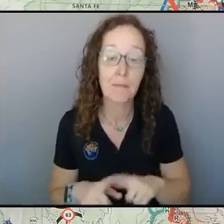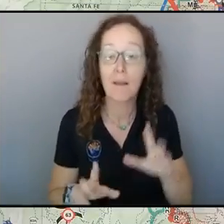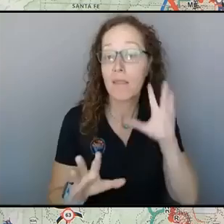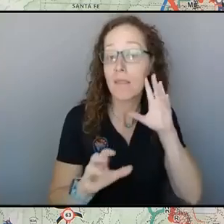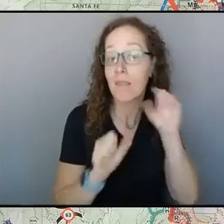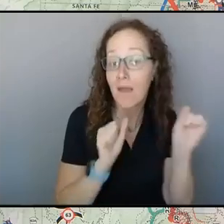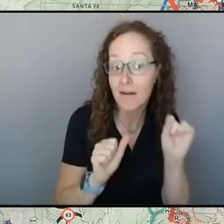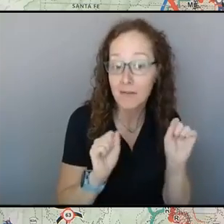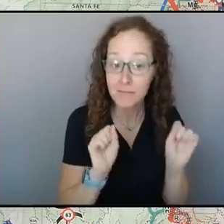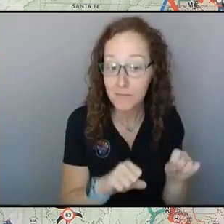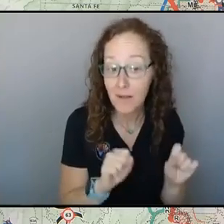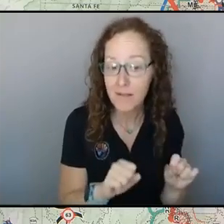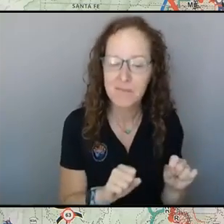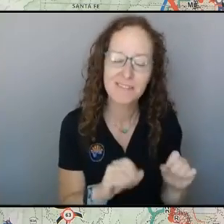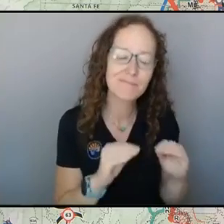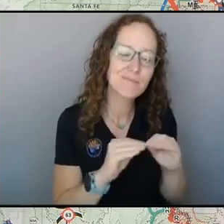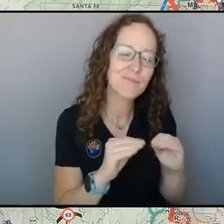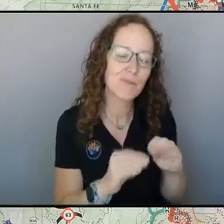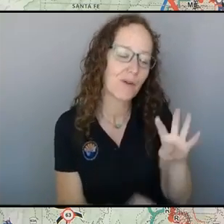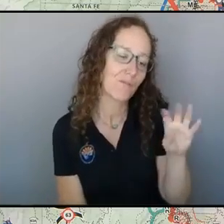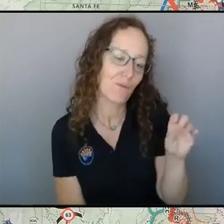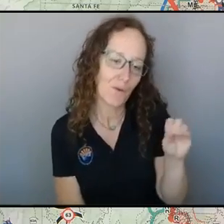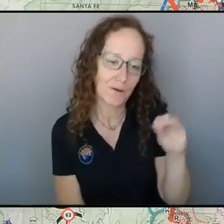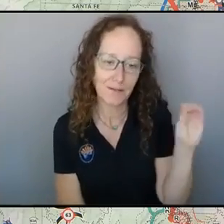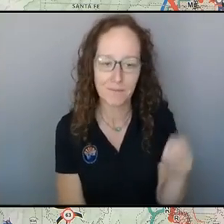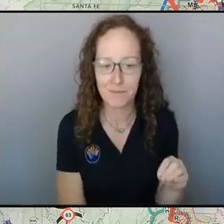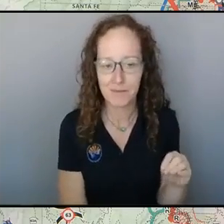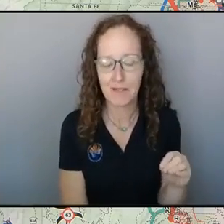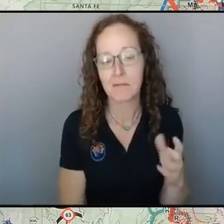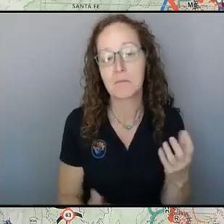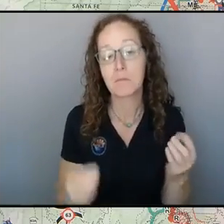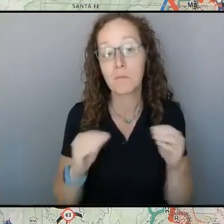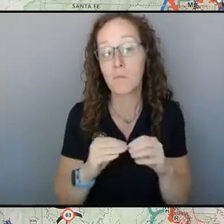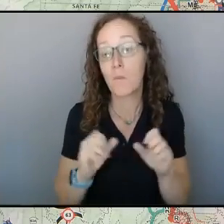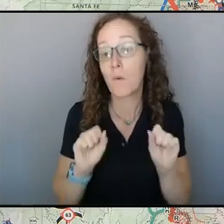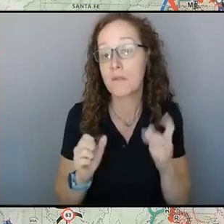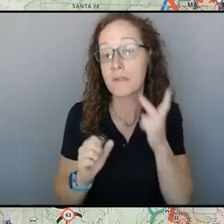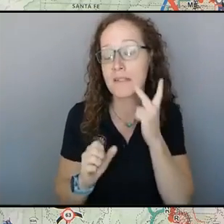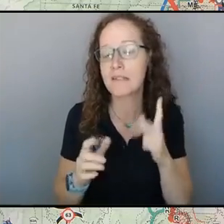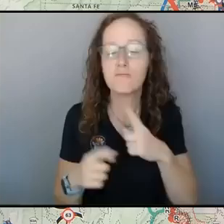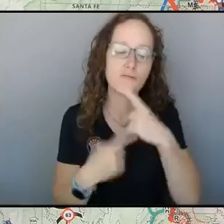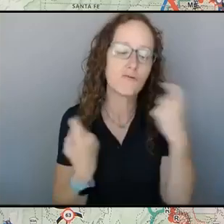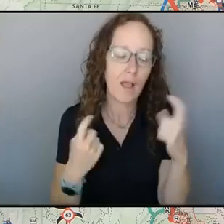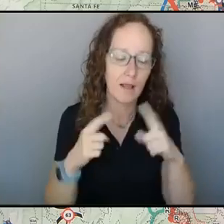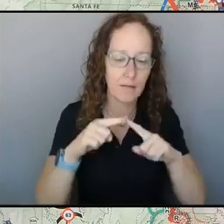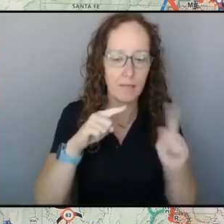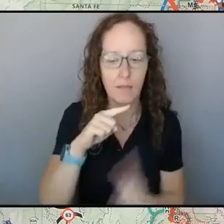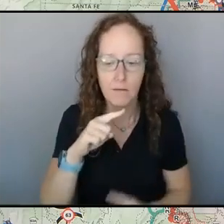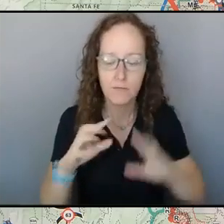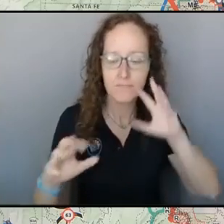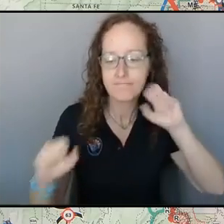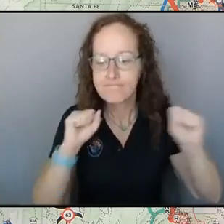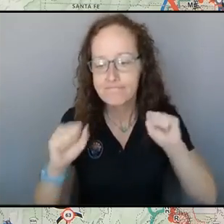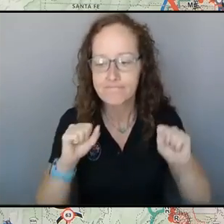we're more likely going to see are dry thunderstorms which are going to have cloud-to-ground lightning that could cause new